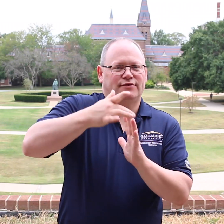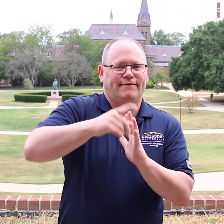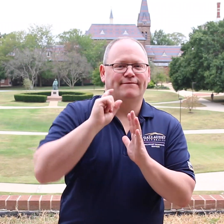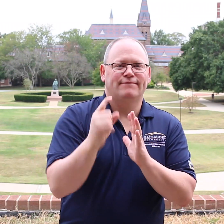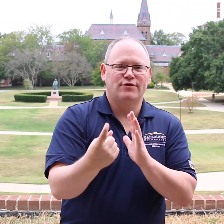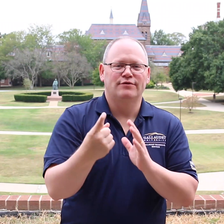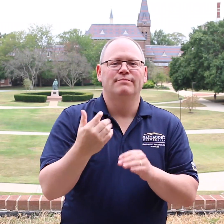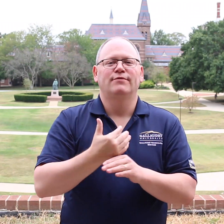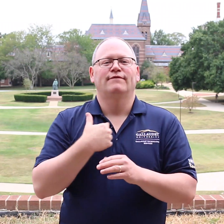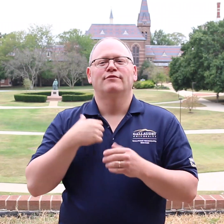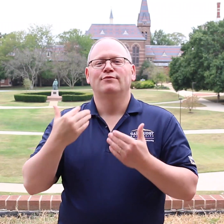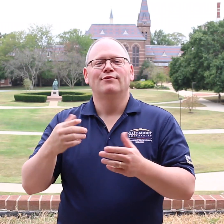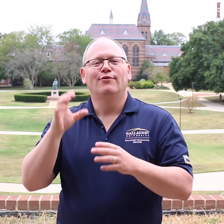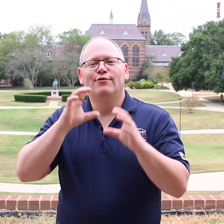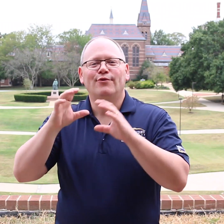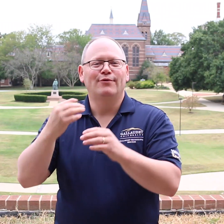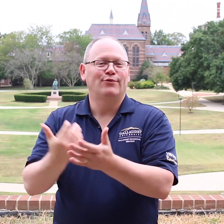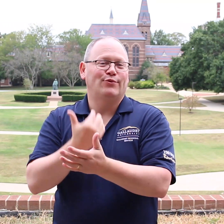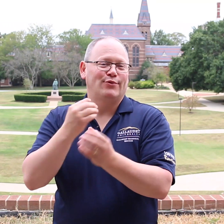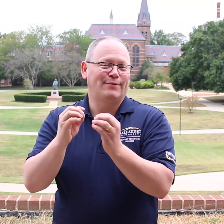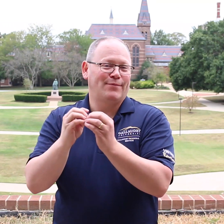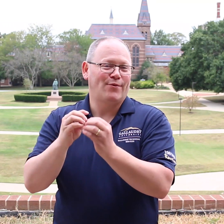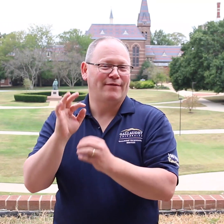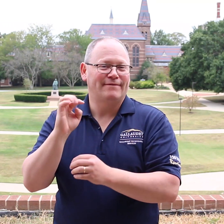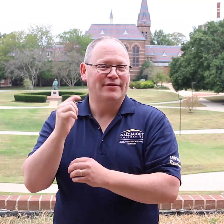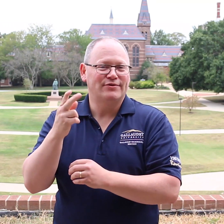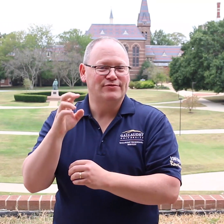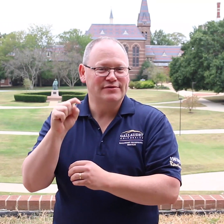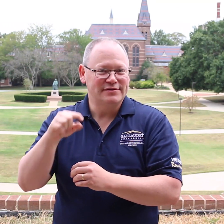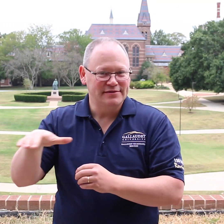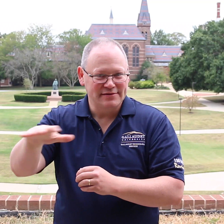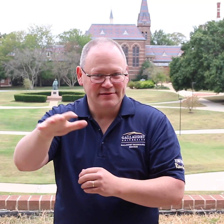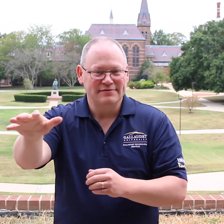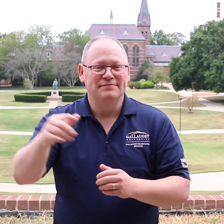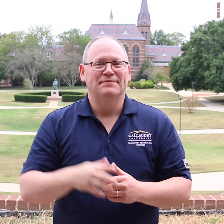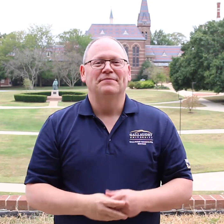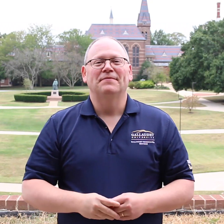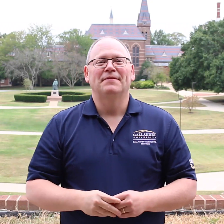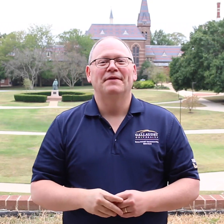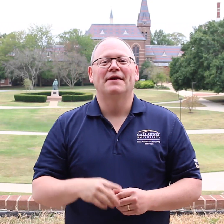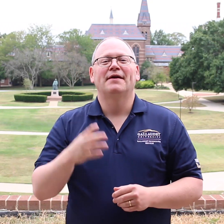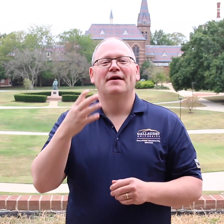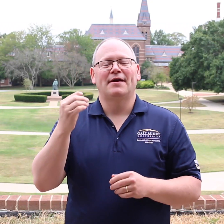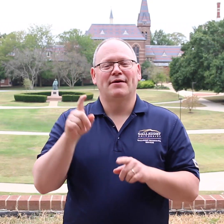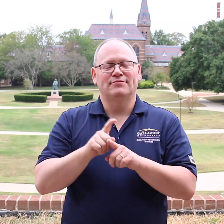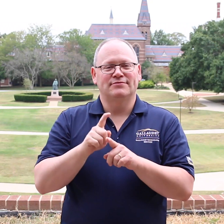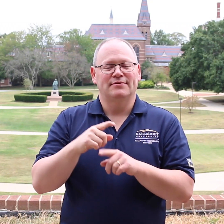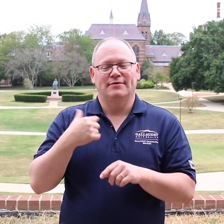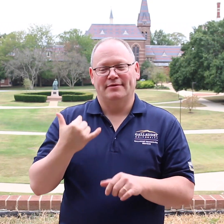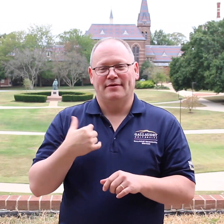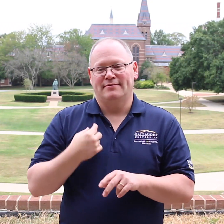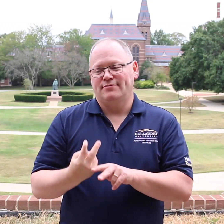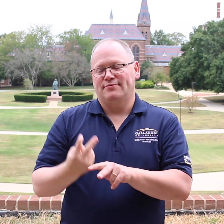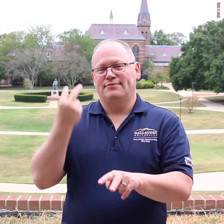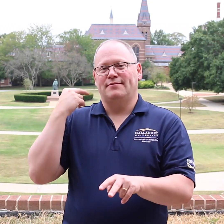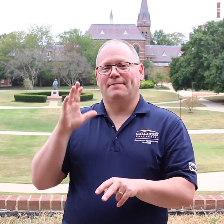which places we need to touch first before we go looking at new features, new opportunities.